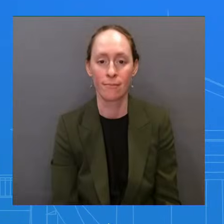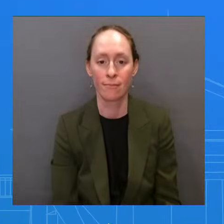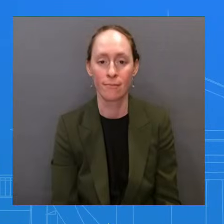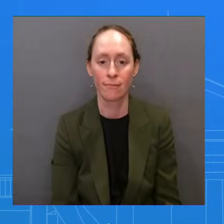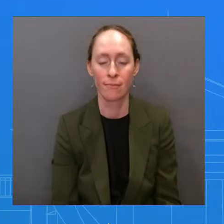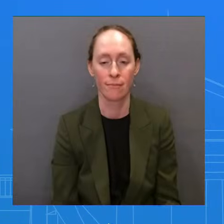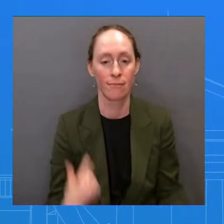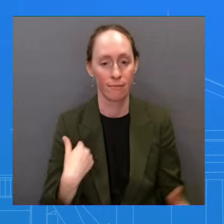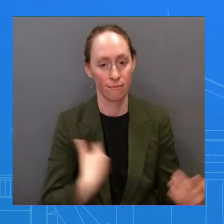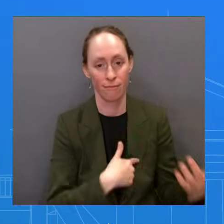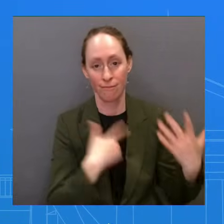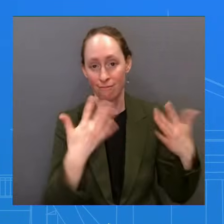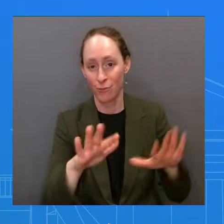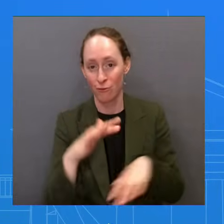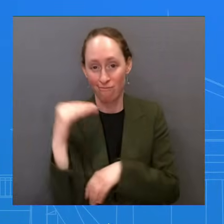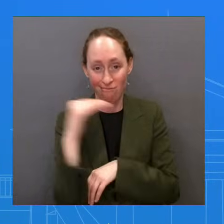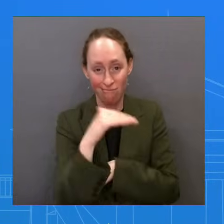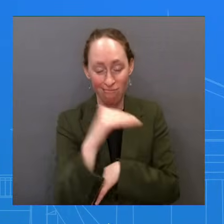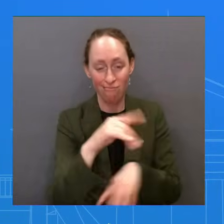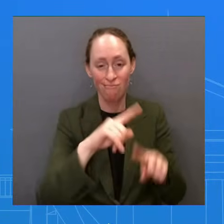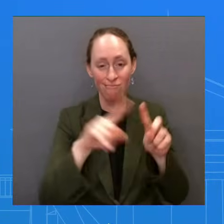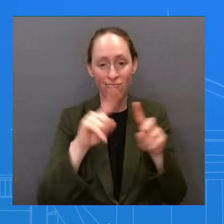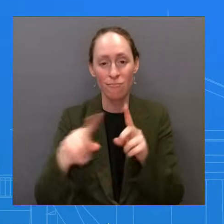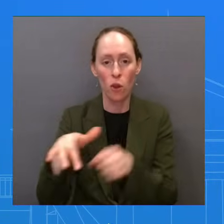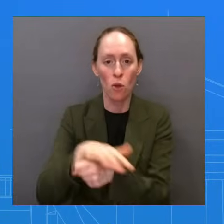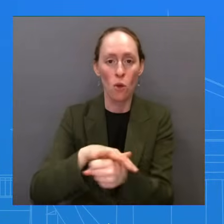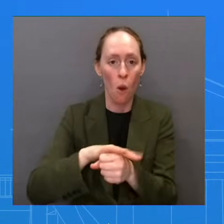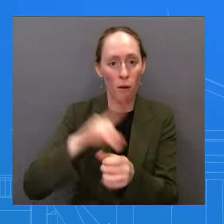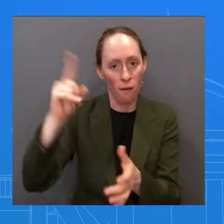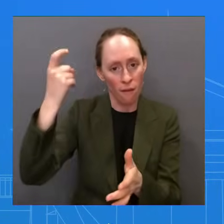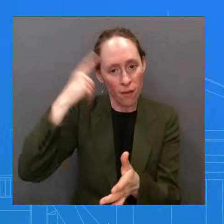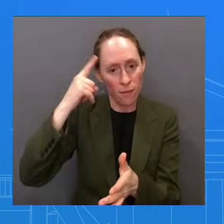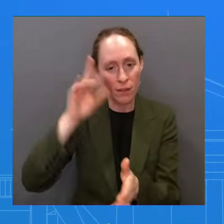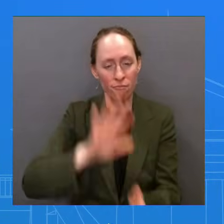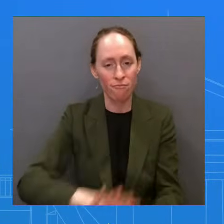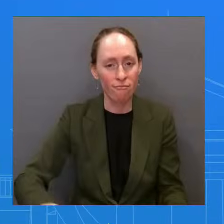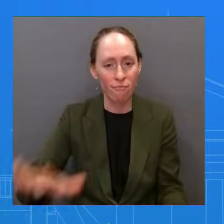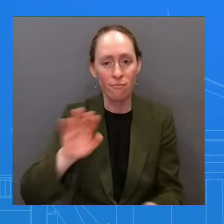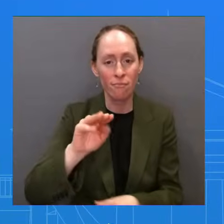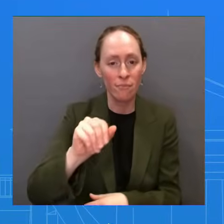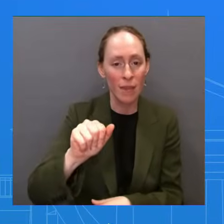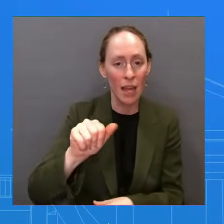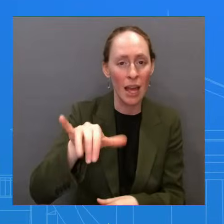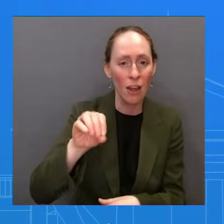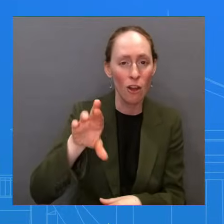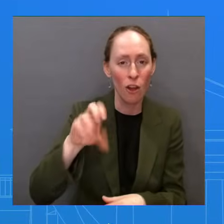that has continued over the last several months -- because Republicans continue to play politics here to put --